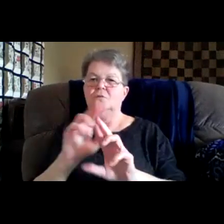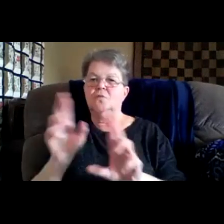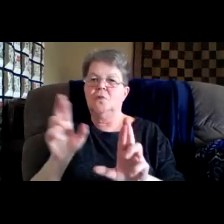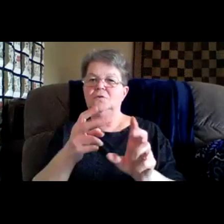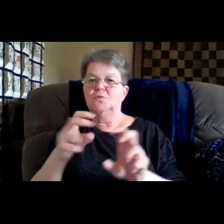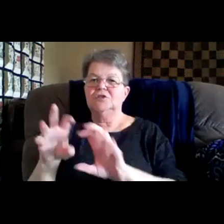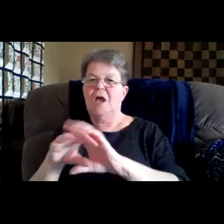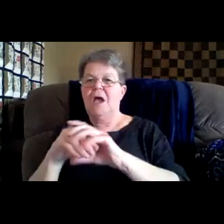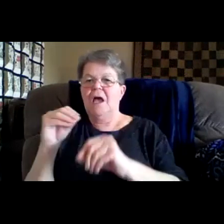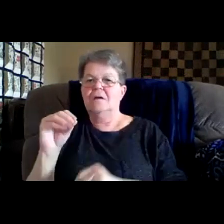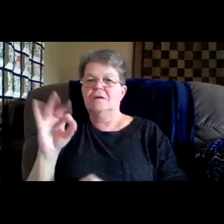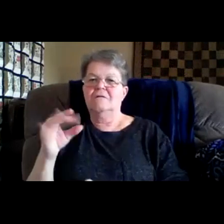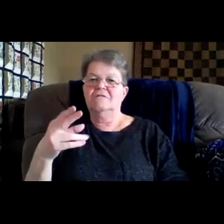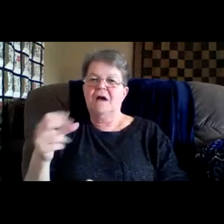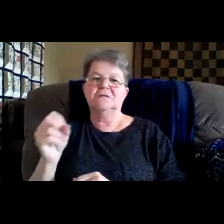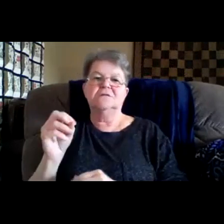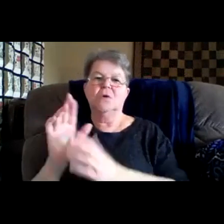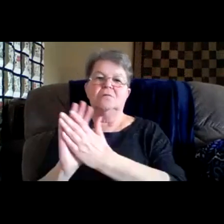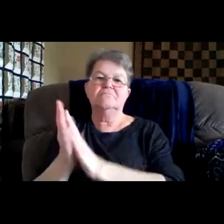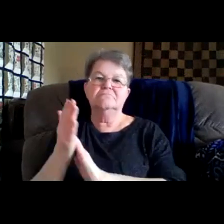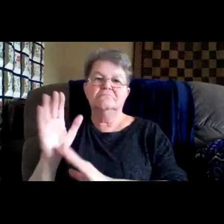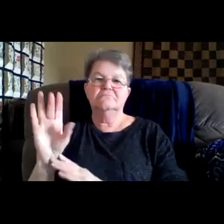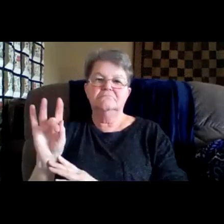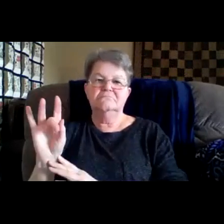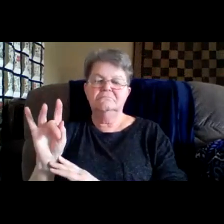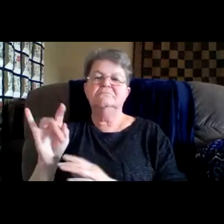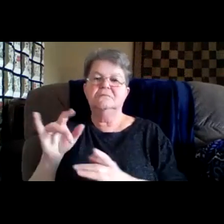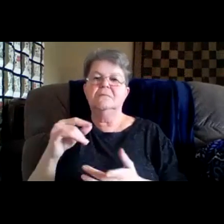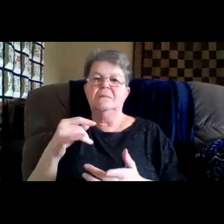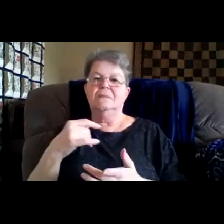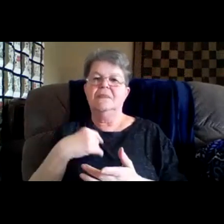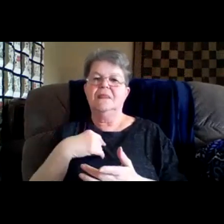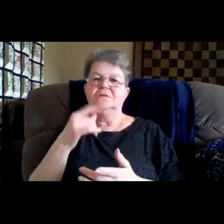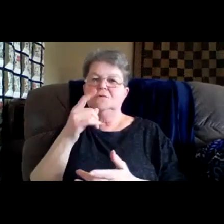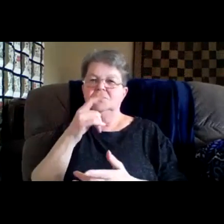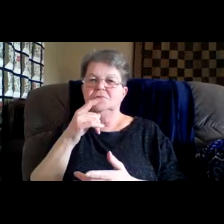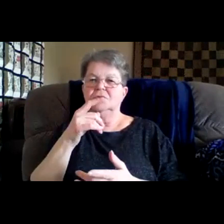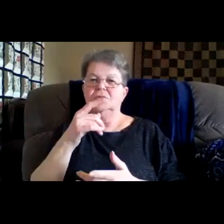or are turning 18 are some of the big focuses that we're wanting to transition to right now.